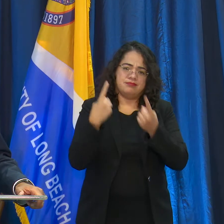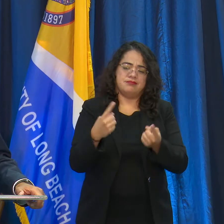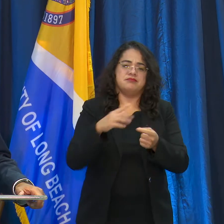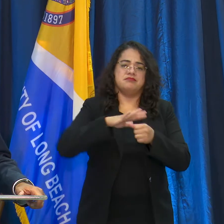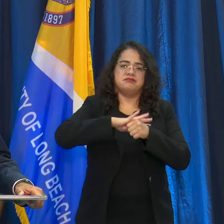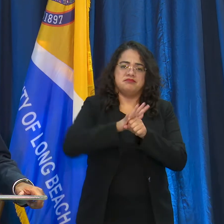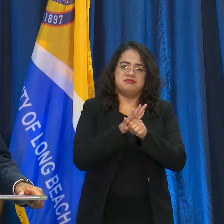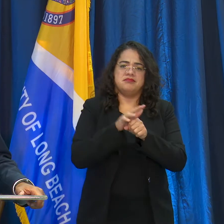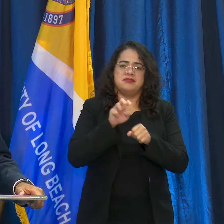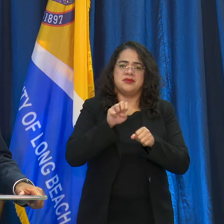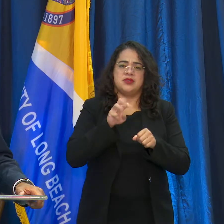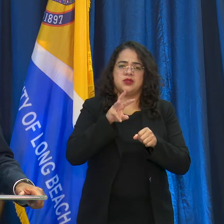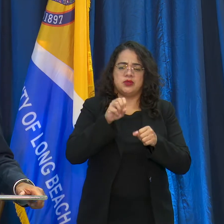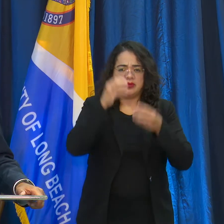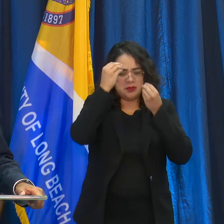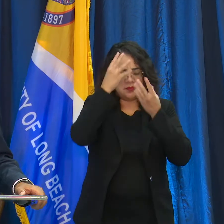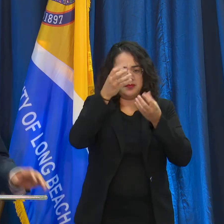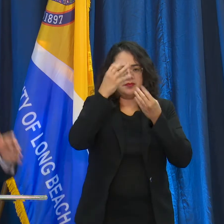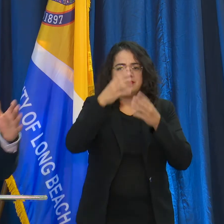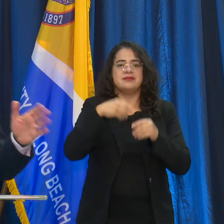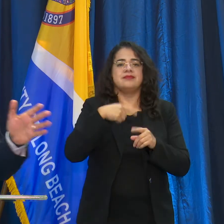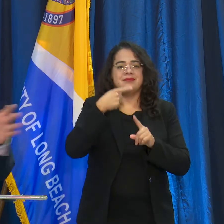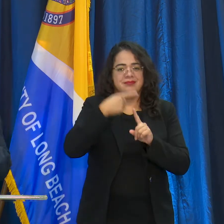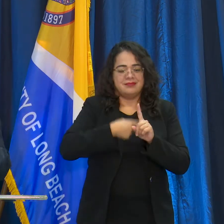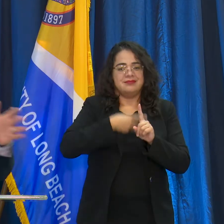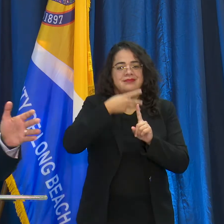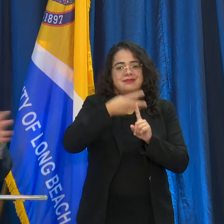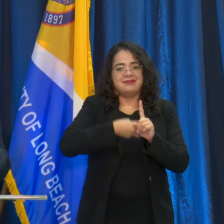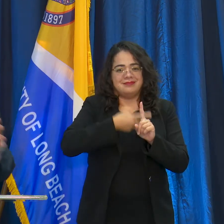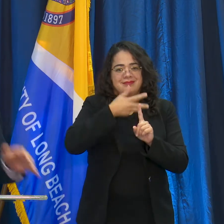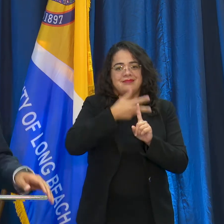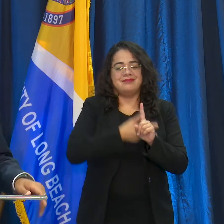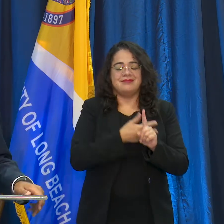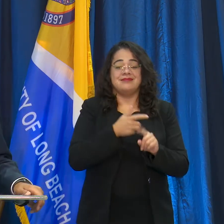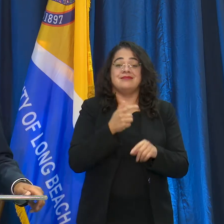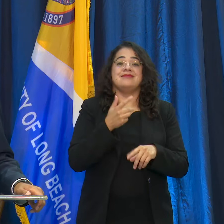know, for many months. Last week we transitioned some of our